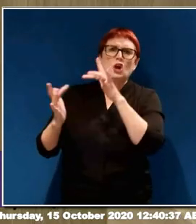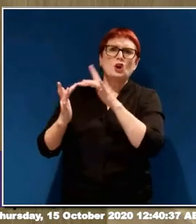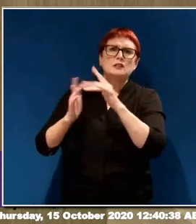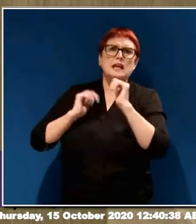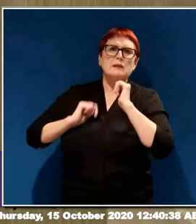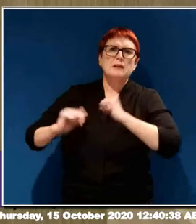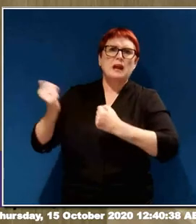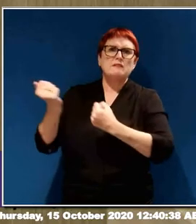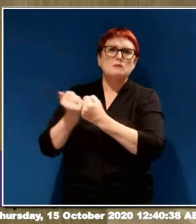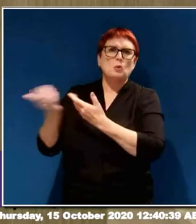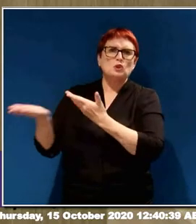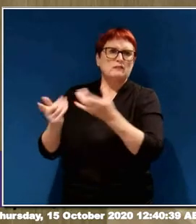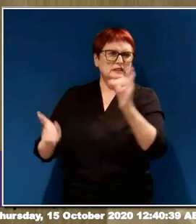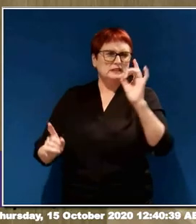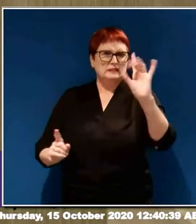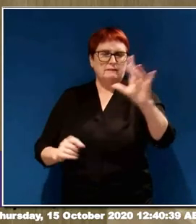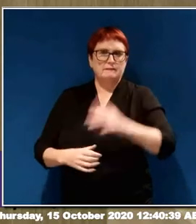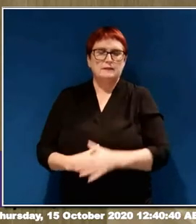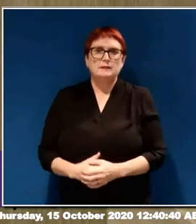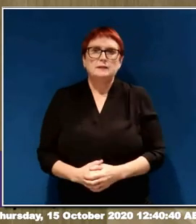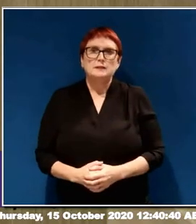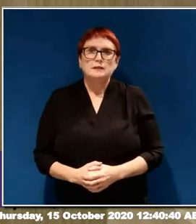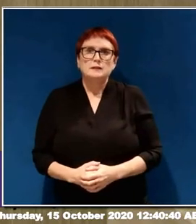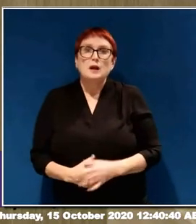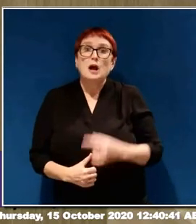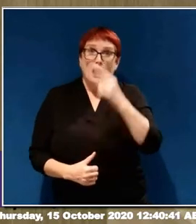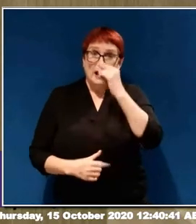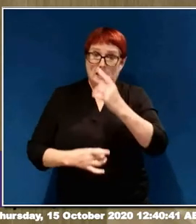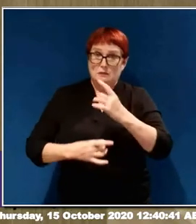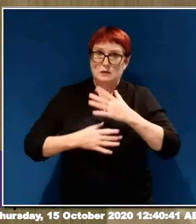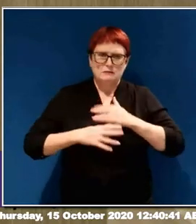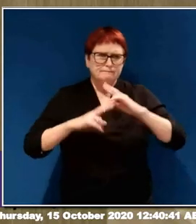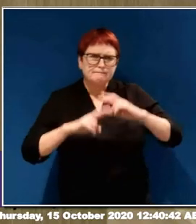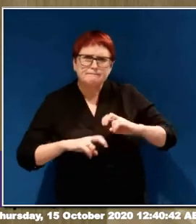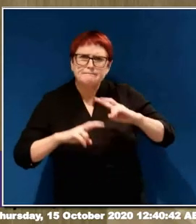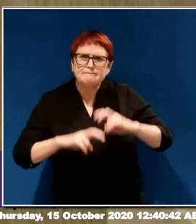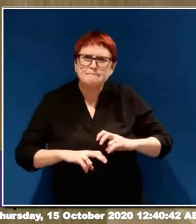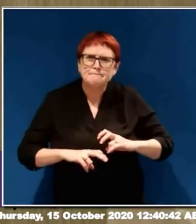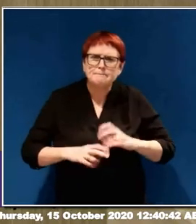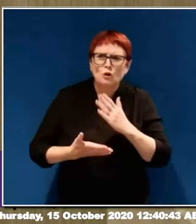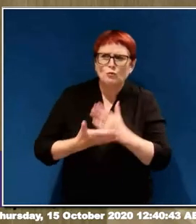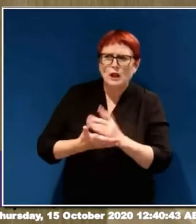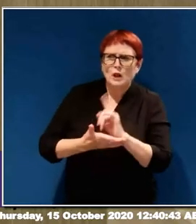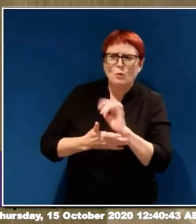investigate a bit further whether it's about - actually about disability,